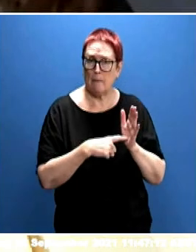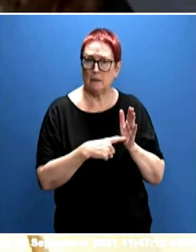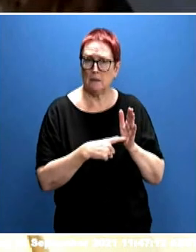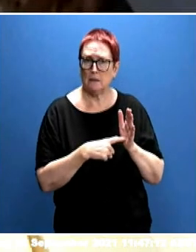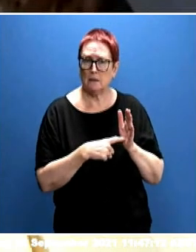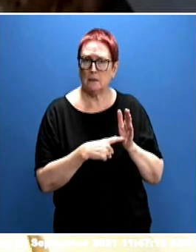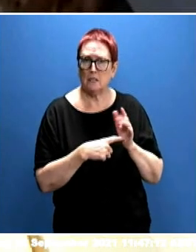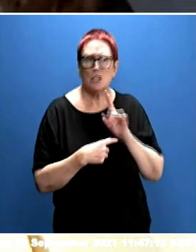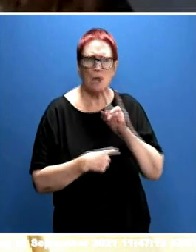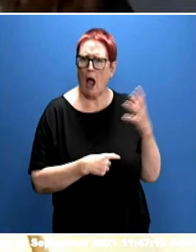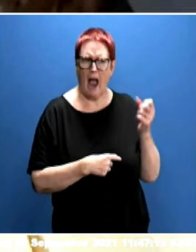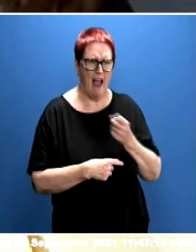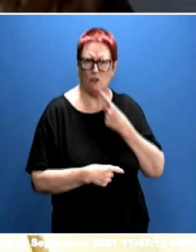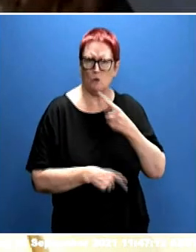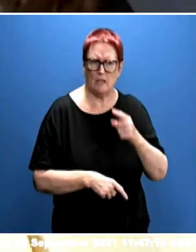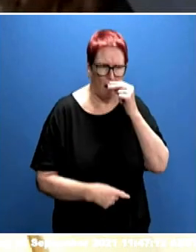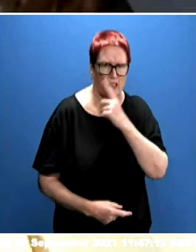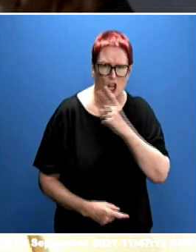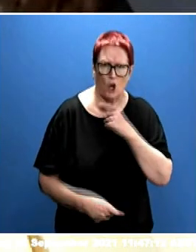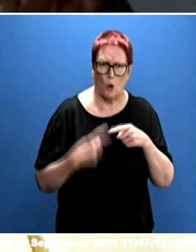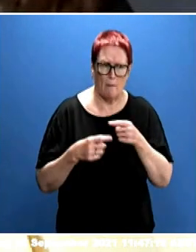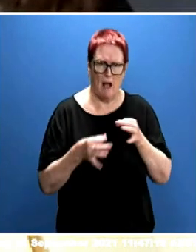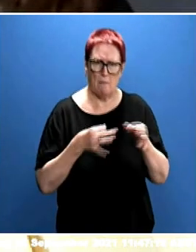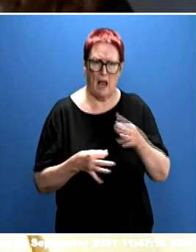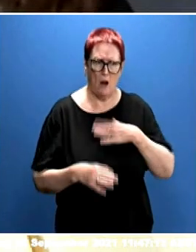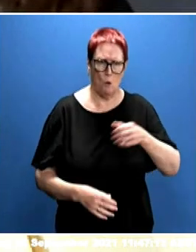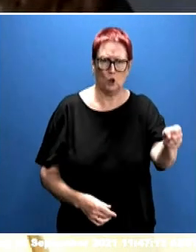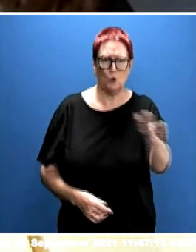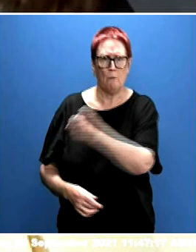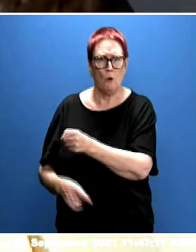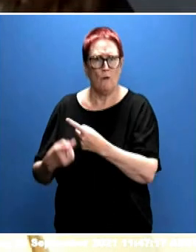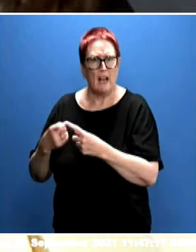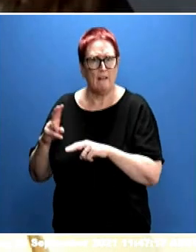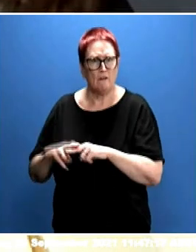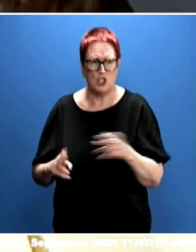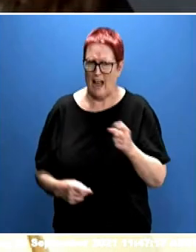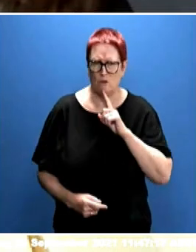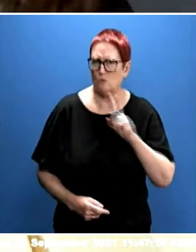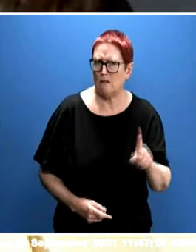to notify the young girl of their decision for admitting her